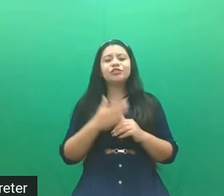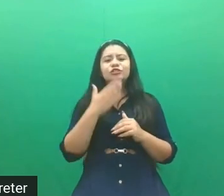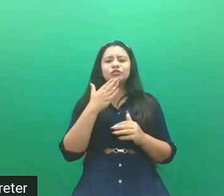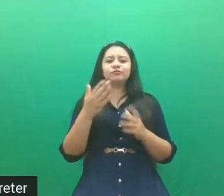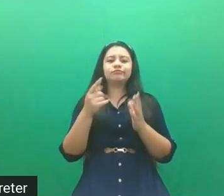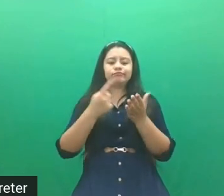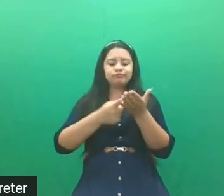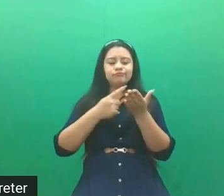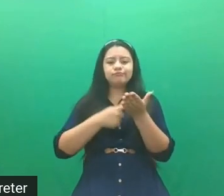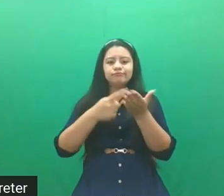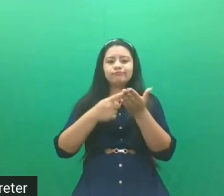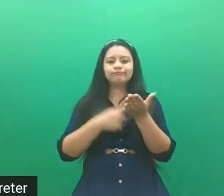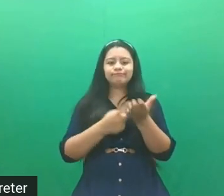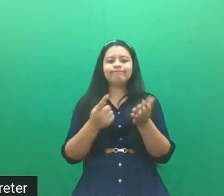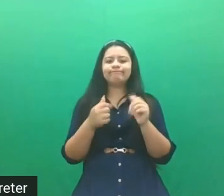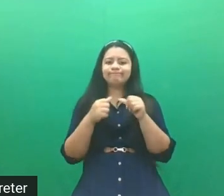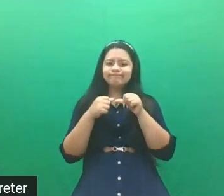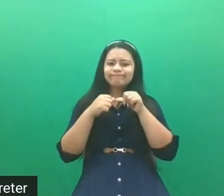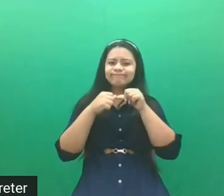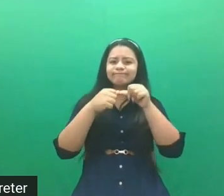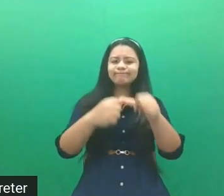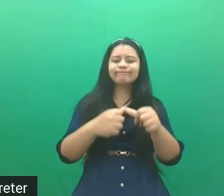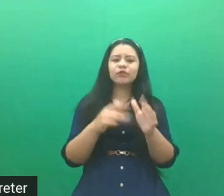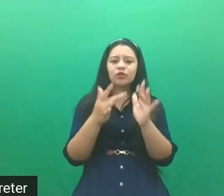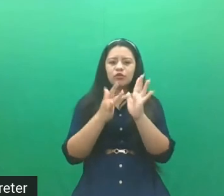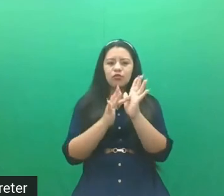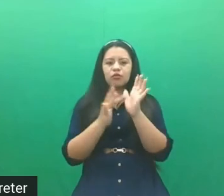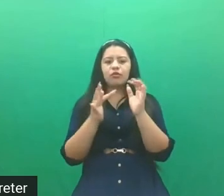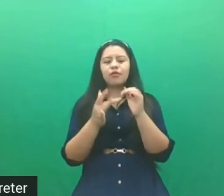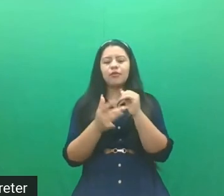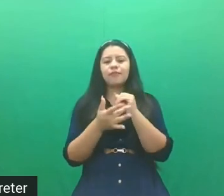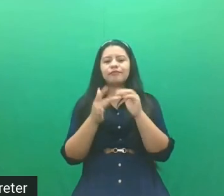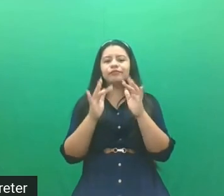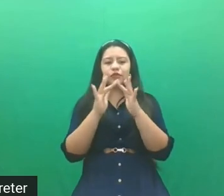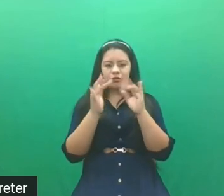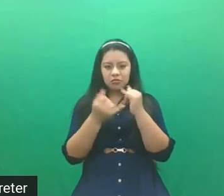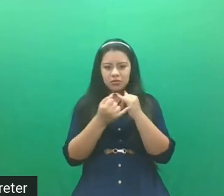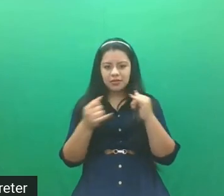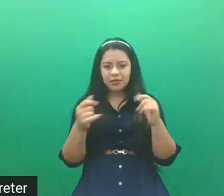on the online forum because I just wrote down coyote, so I think that there's going to be a